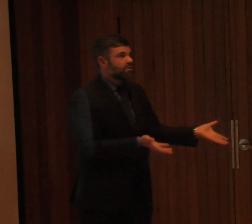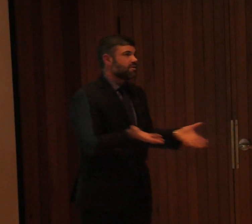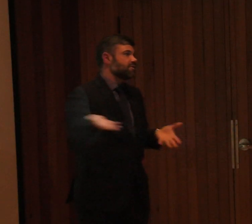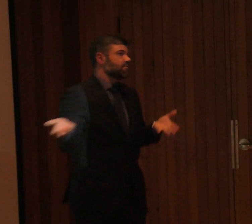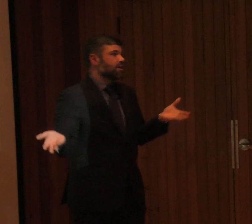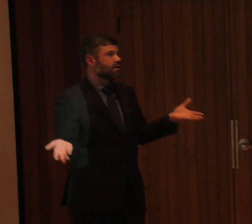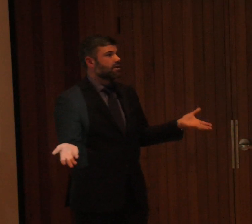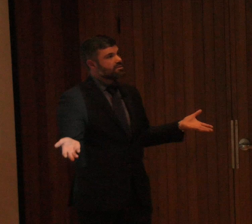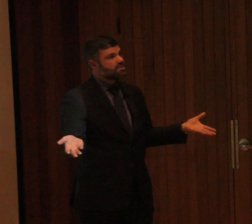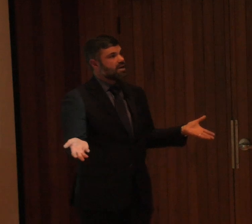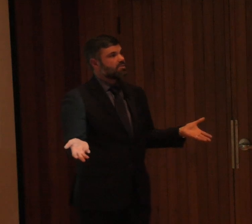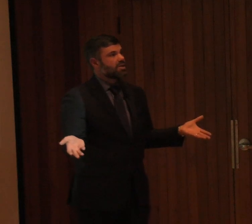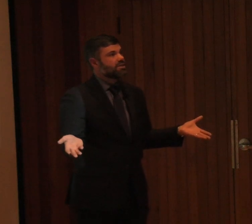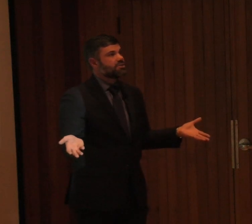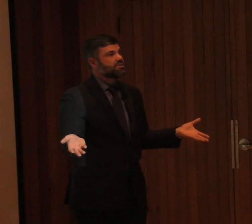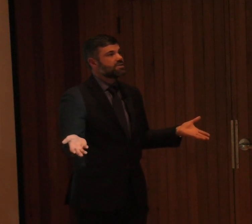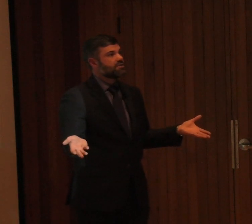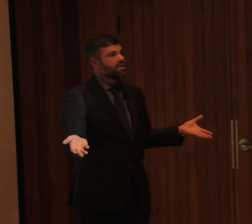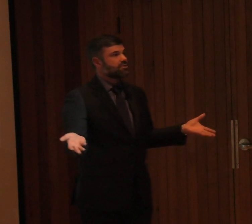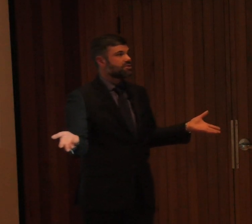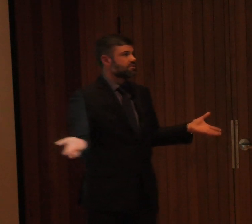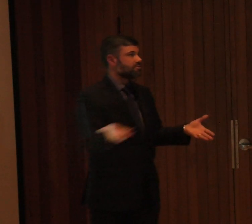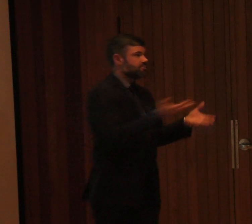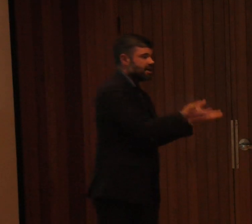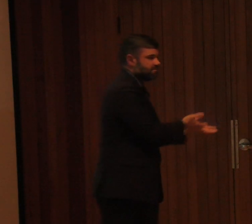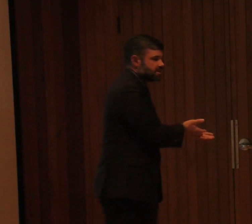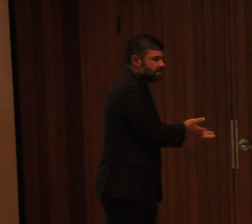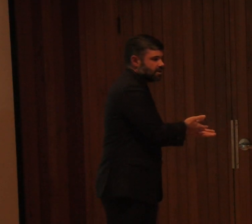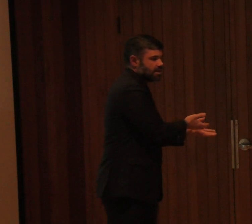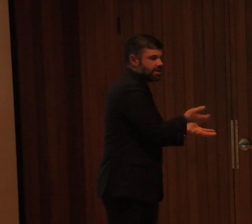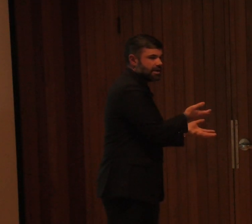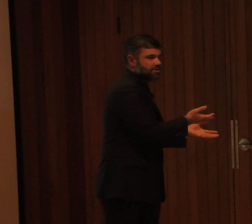within the timeline that she's living in.